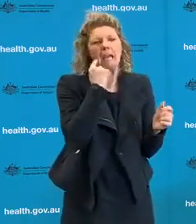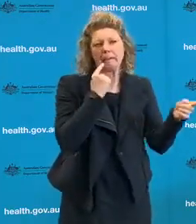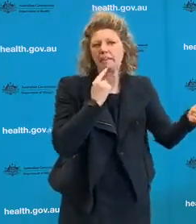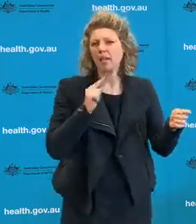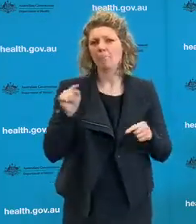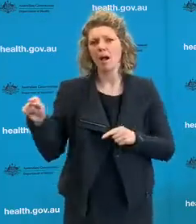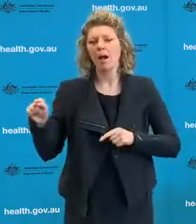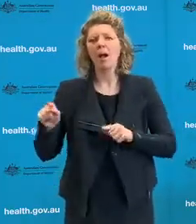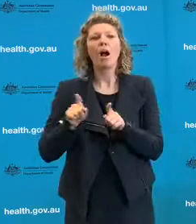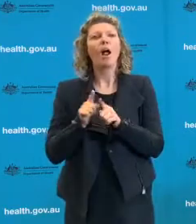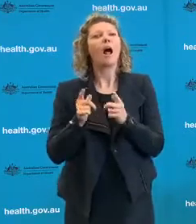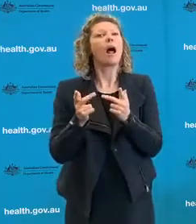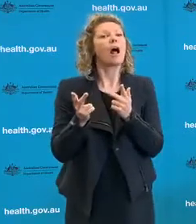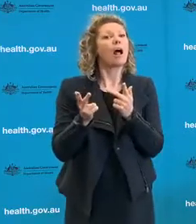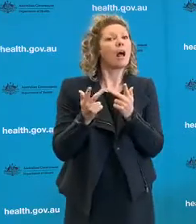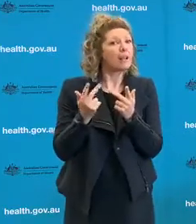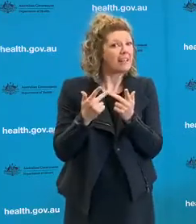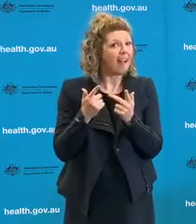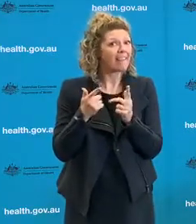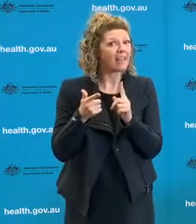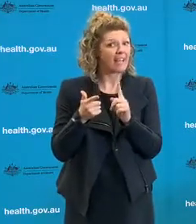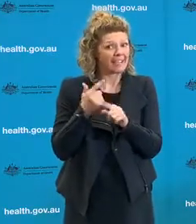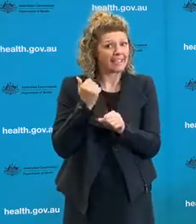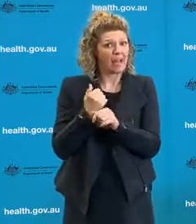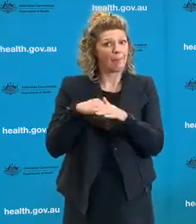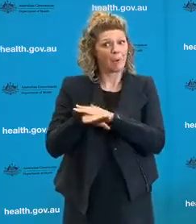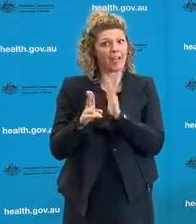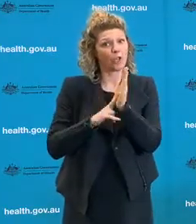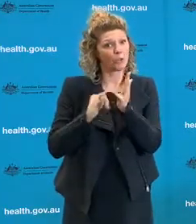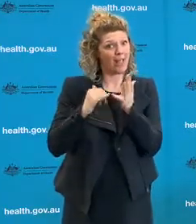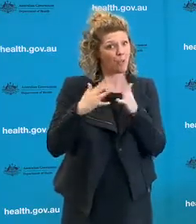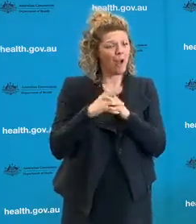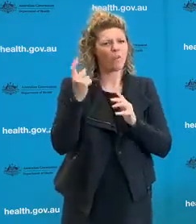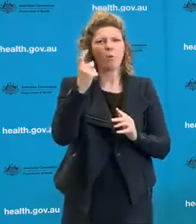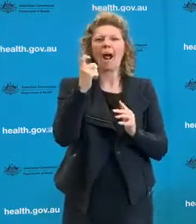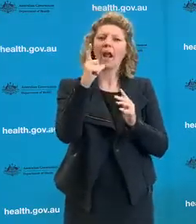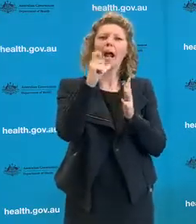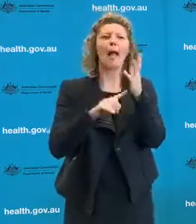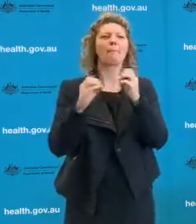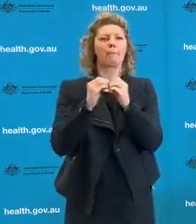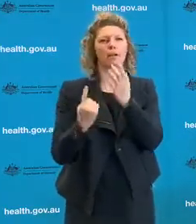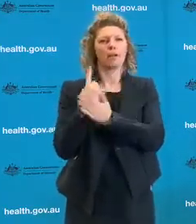Bateman's Bay Soldiers Club down in New South Wales where they were able to get on top of that by identifying all